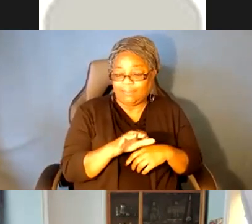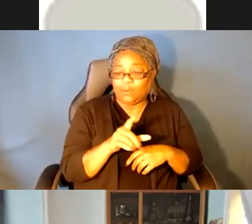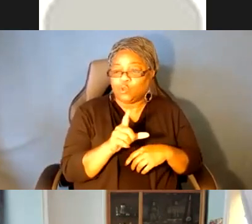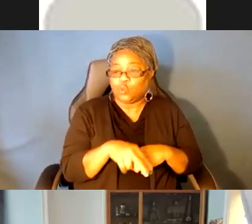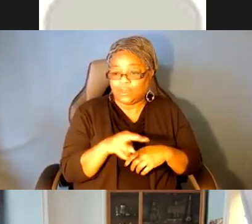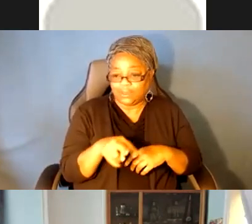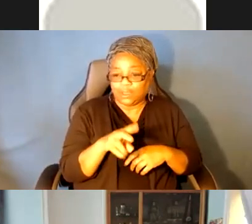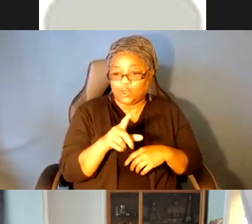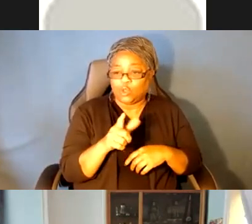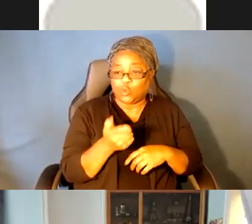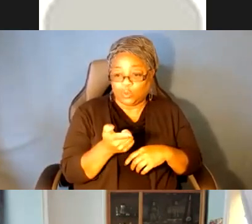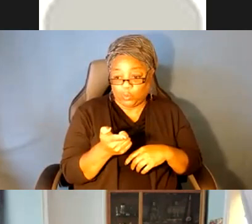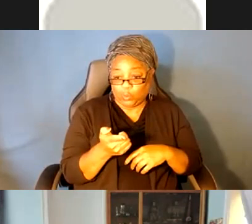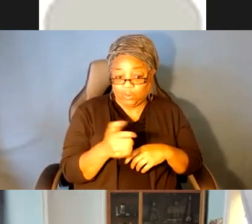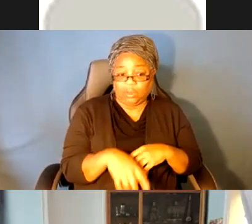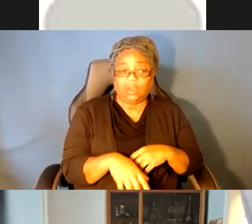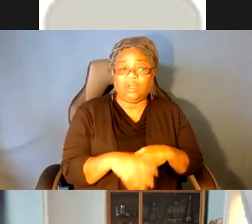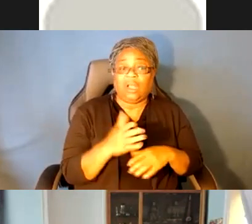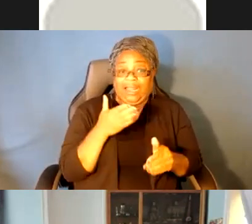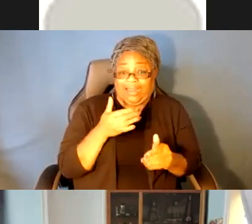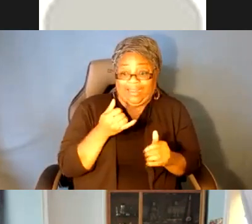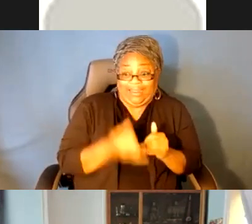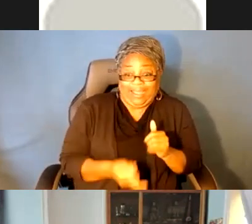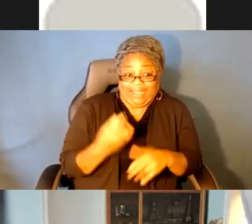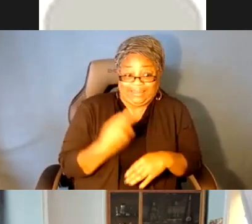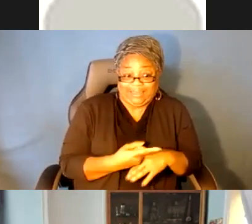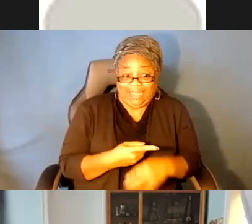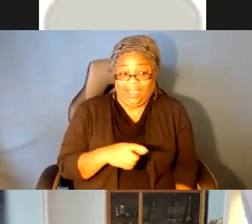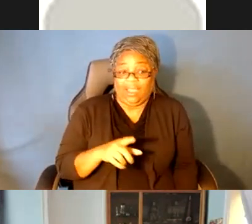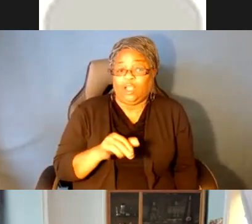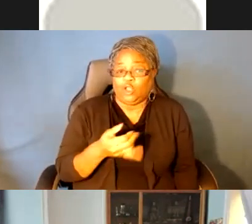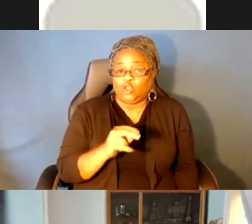The latest proposal end date is June 30th, 2023.